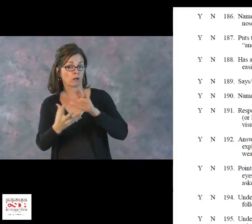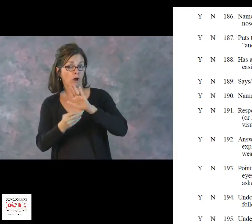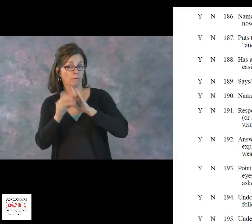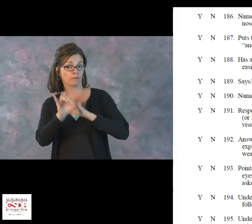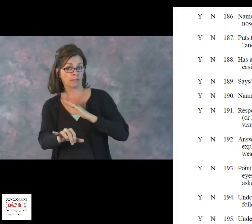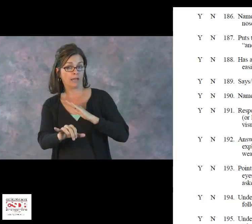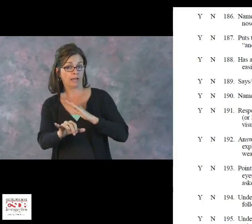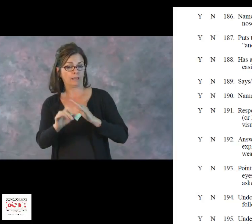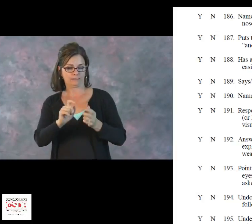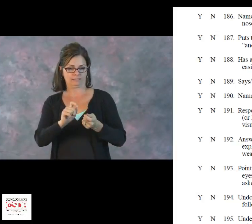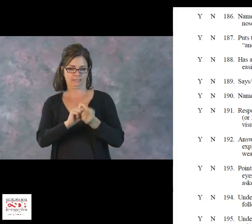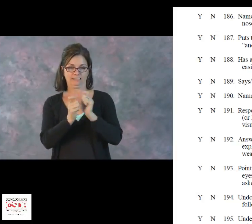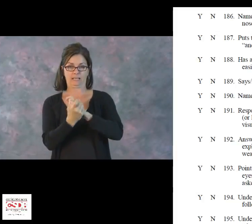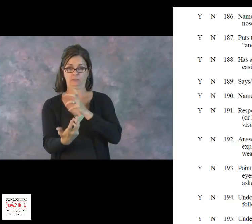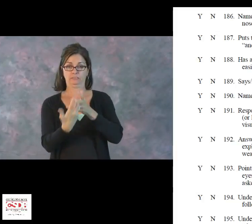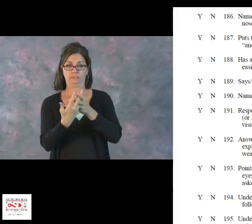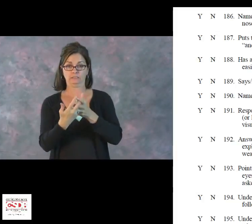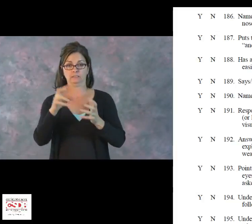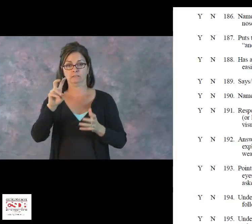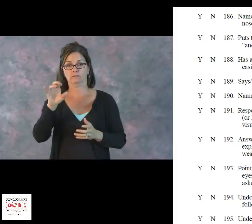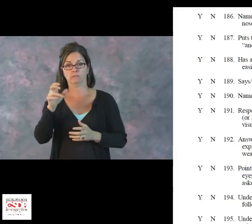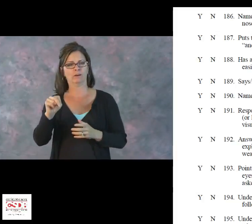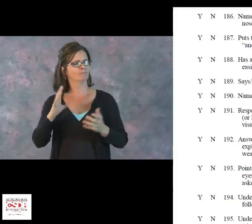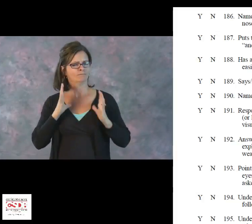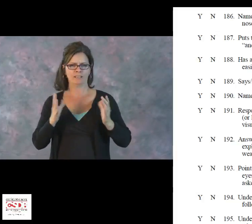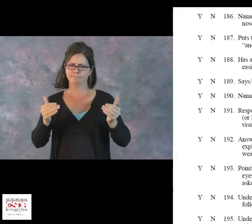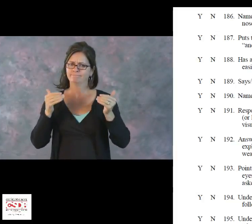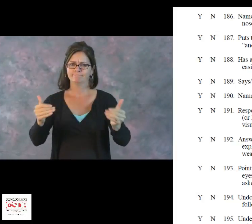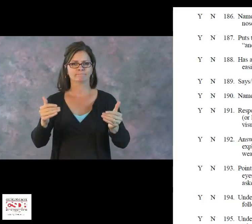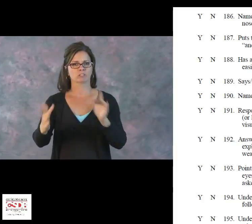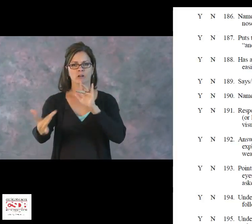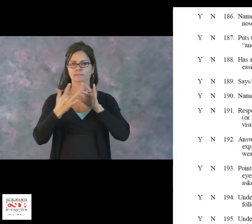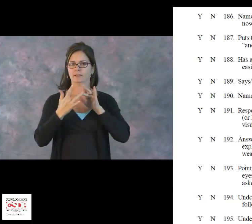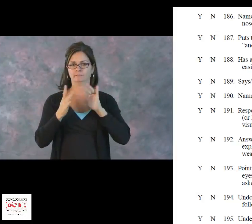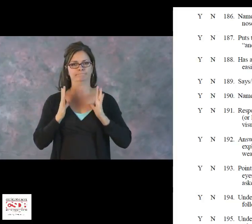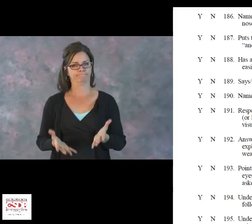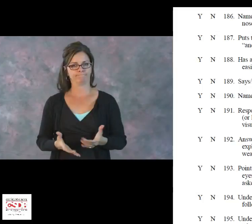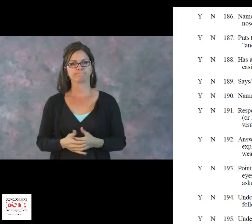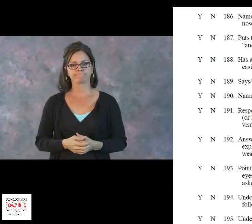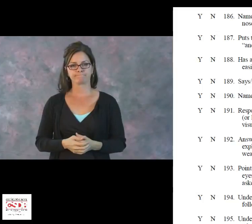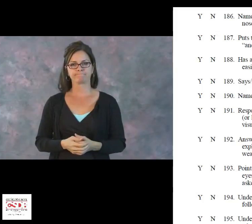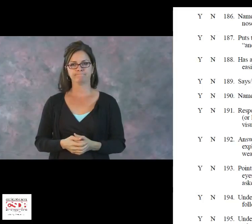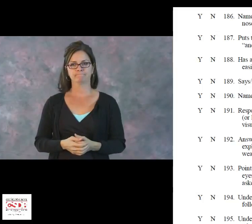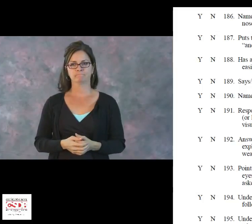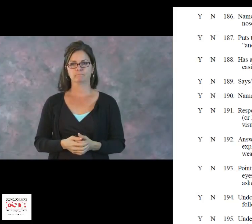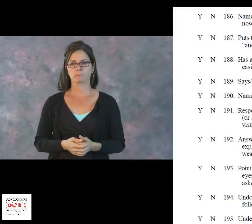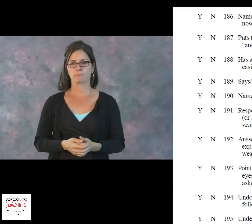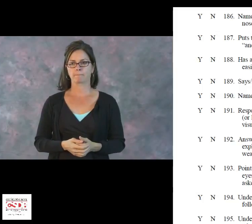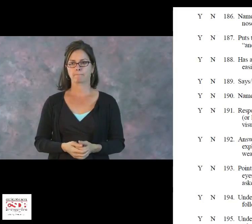of this adapted version, you can feel free to contact me.